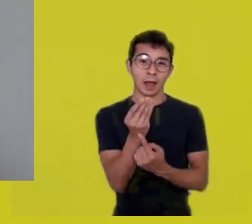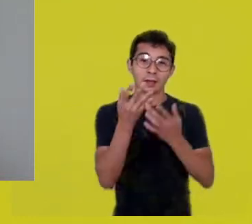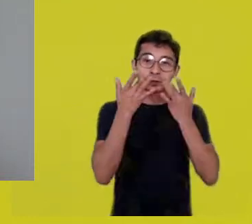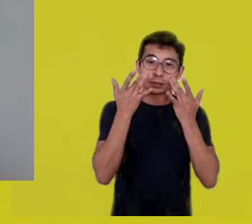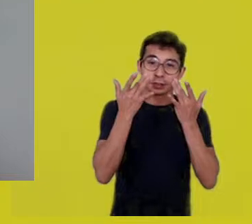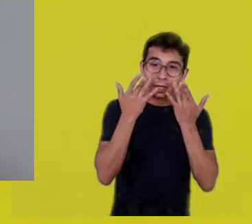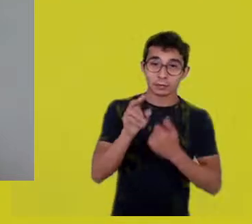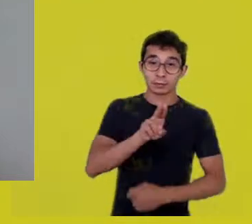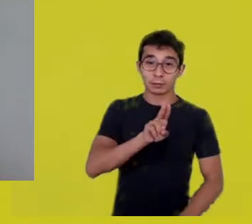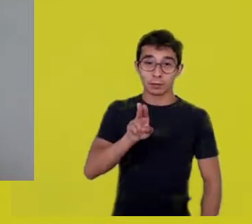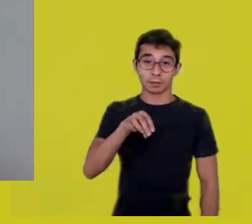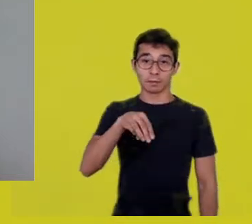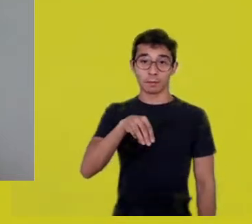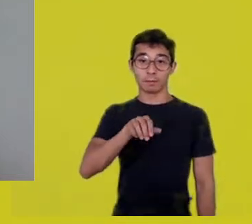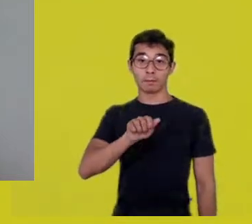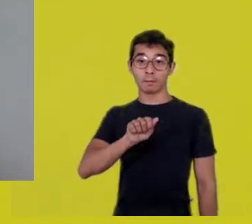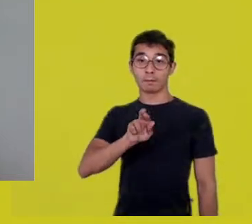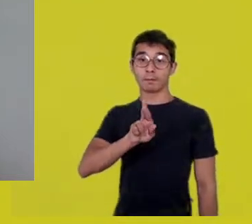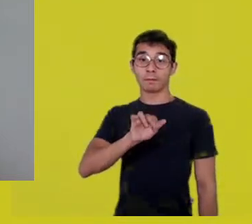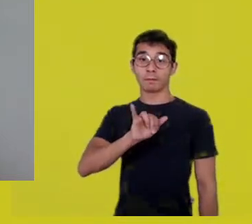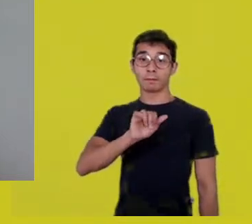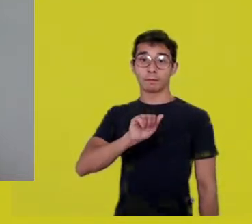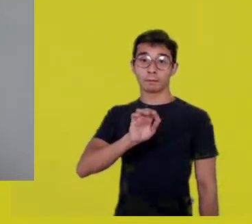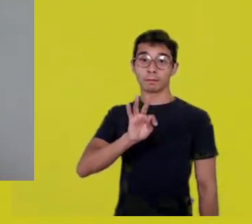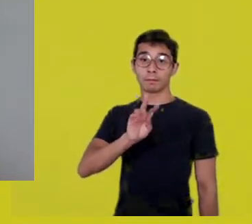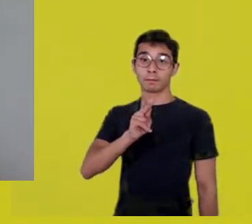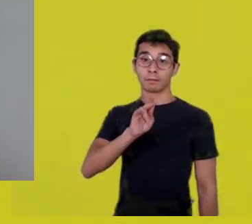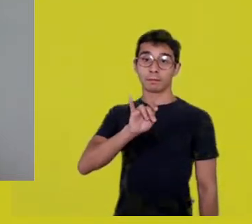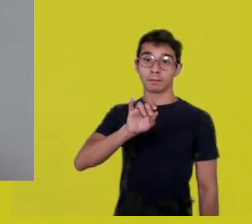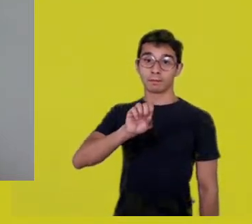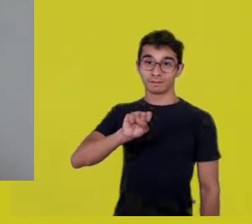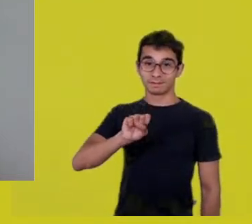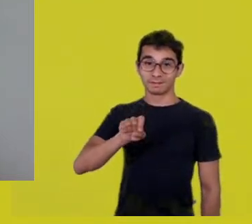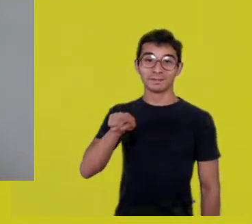She’s a teacher and senior researcher at Museu Paulista